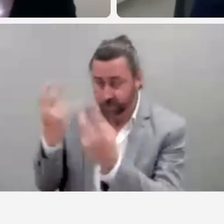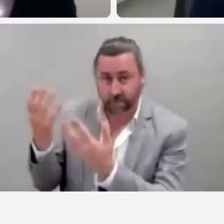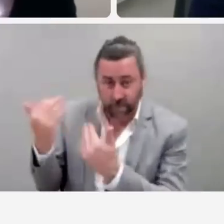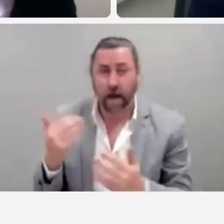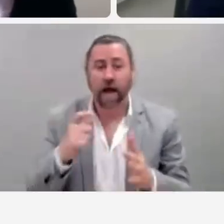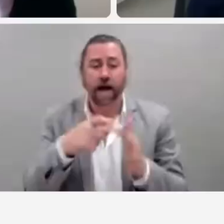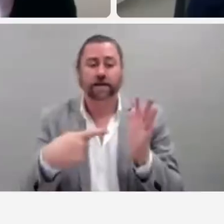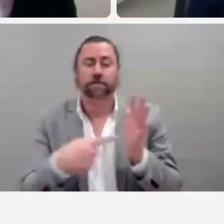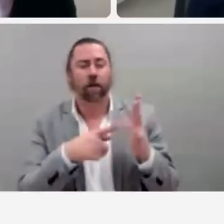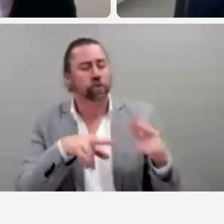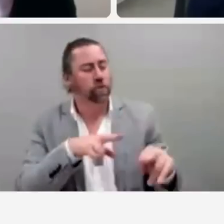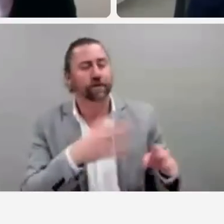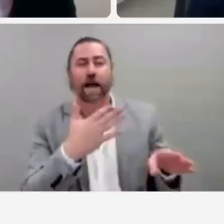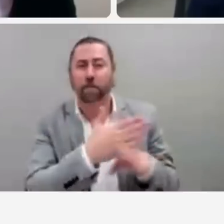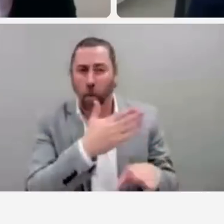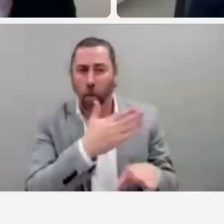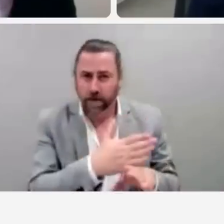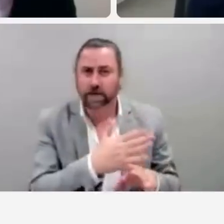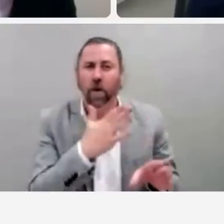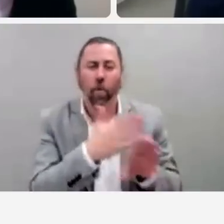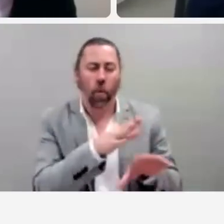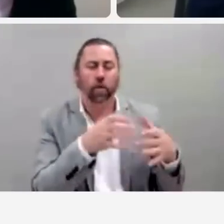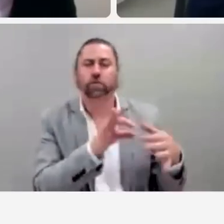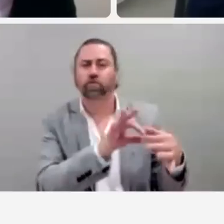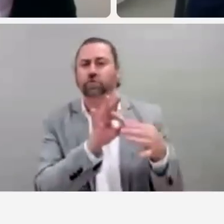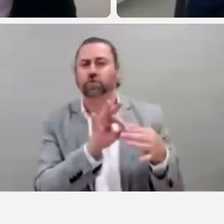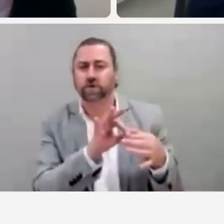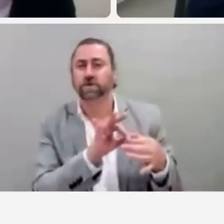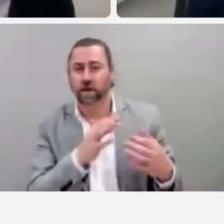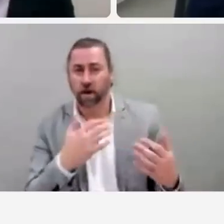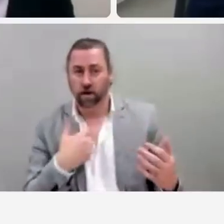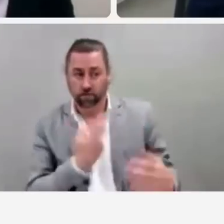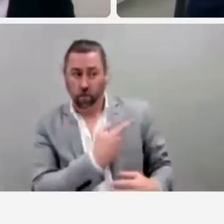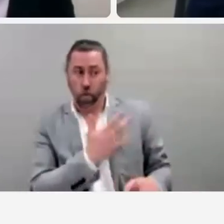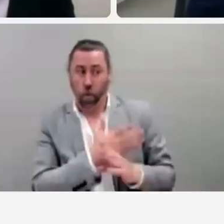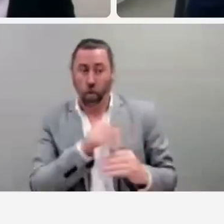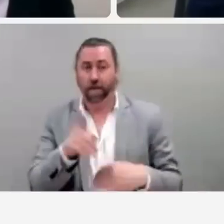of Employment and Workforce Relations. So you'll get some information on the programs